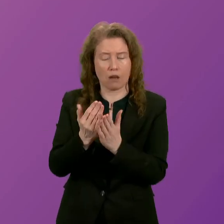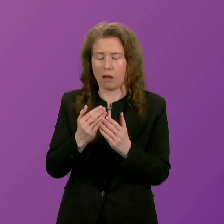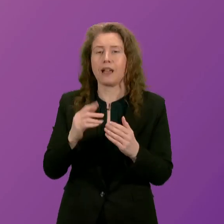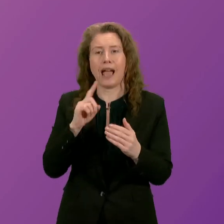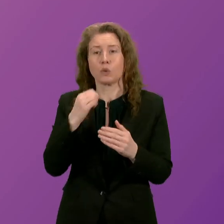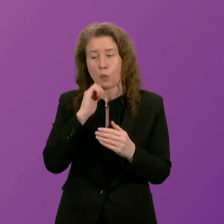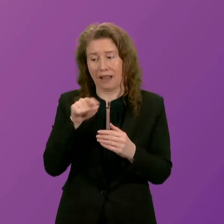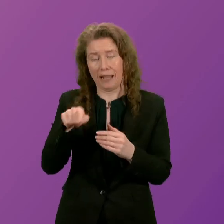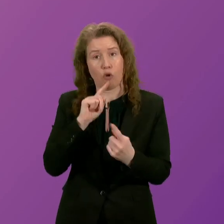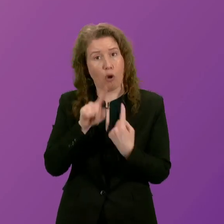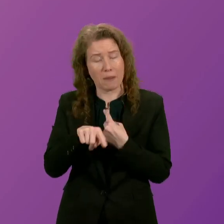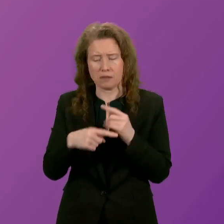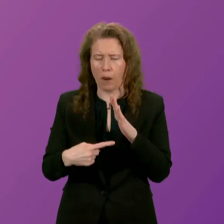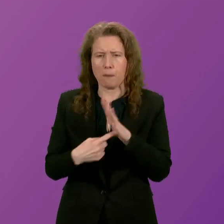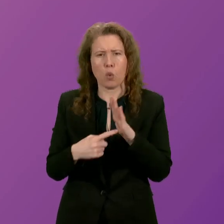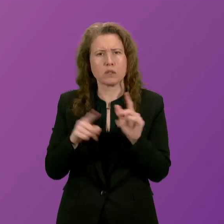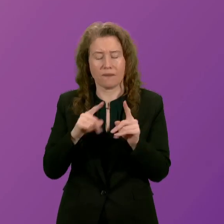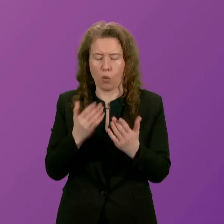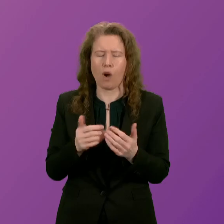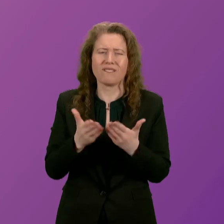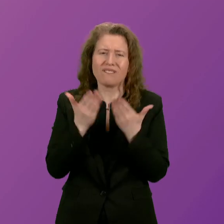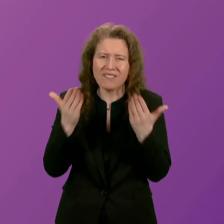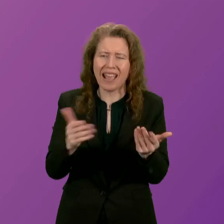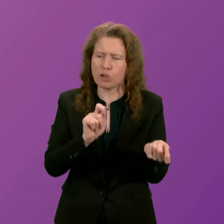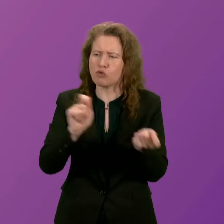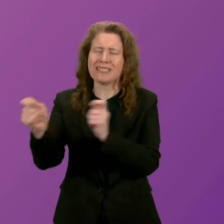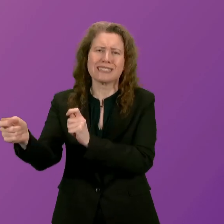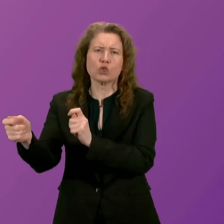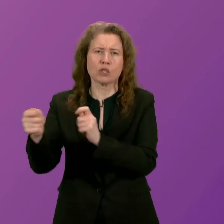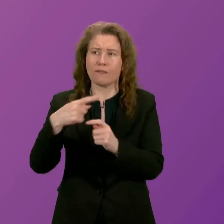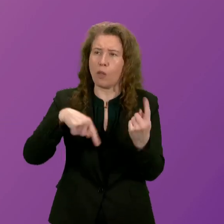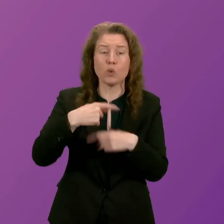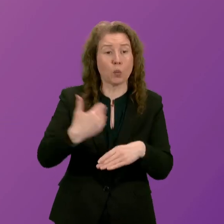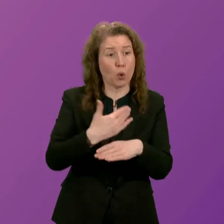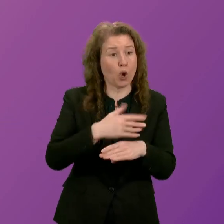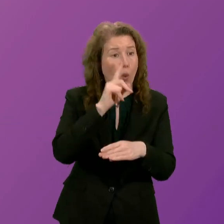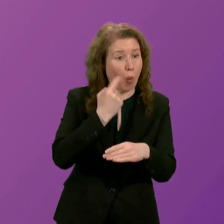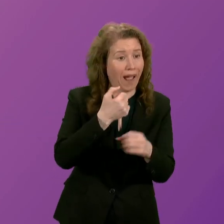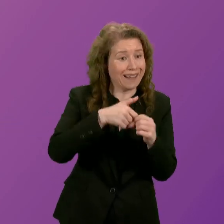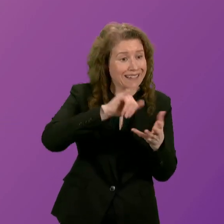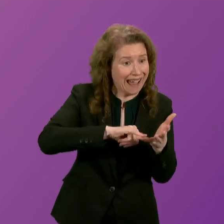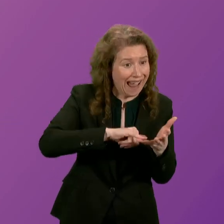Will the First Minister comment on the importance of a just transition for energy workers? I say to Conservative members that I do not find it funny.